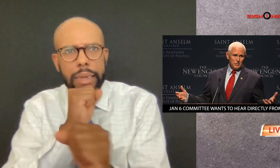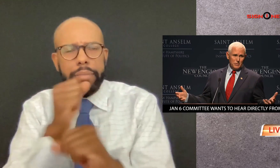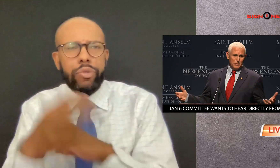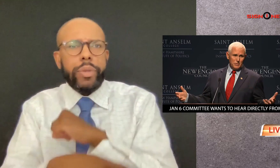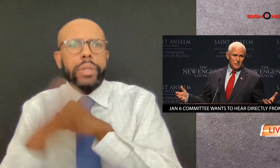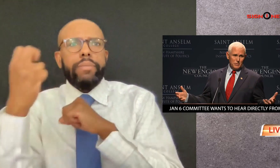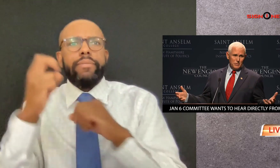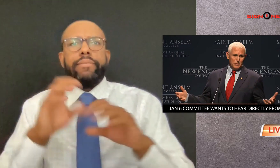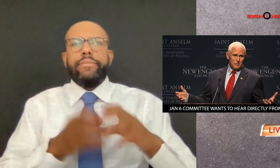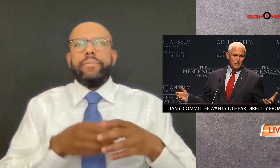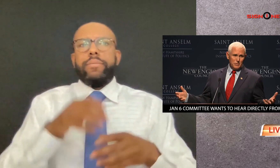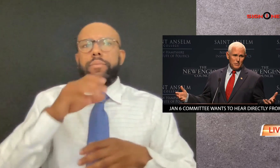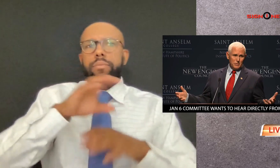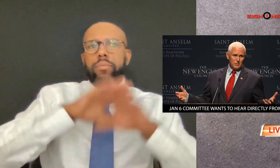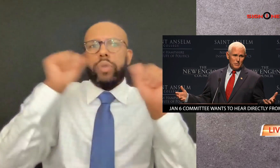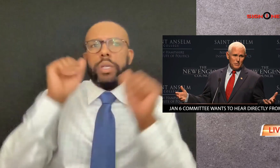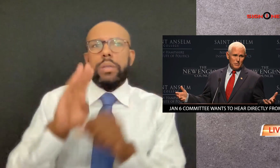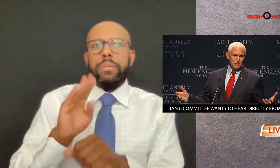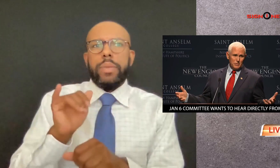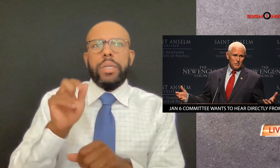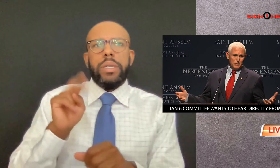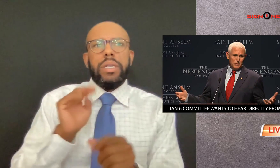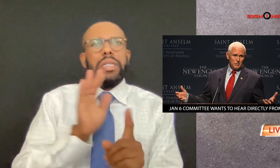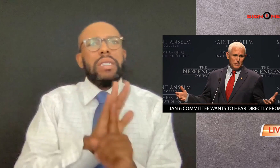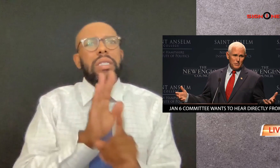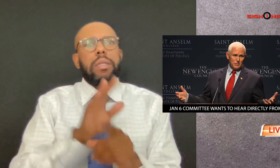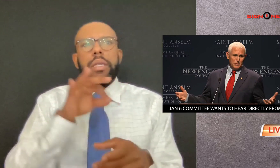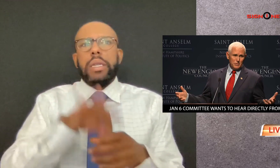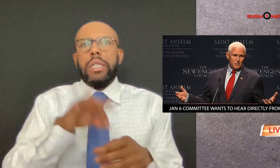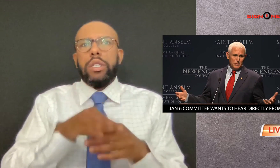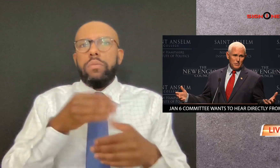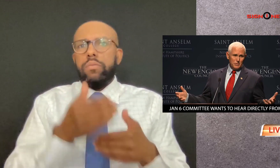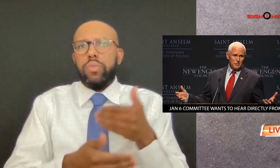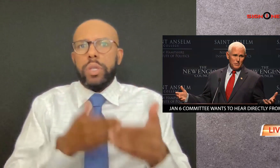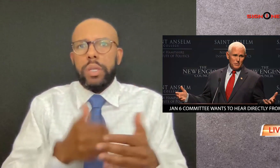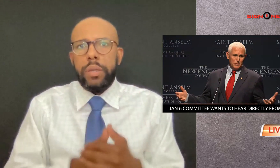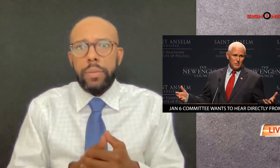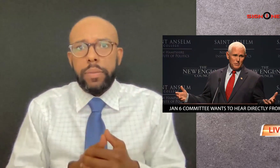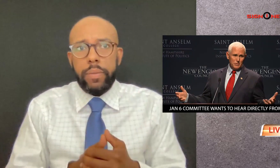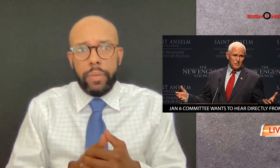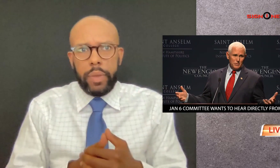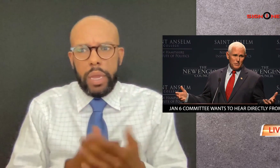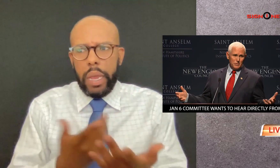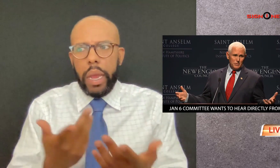He could potentially expose former President Trump's scheme to steal the 2020 election